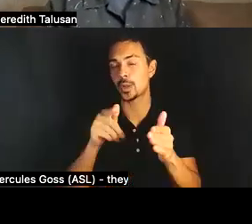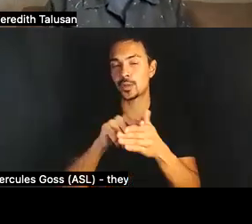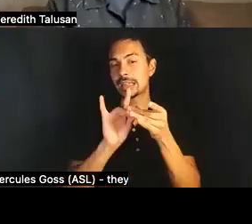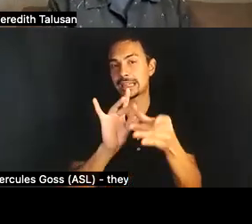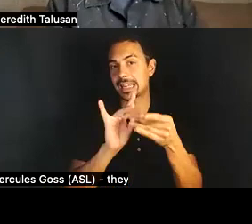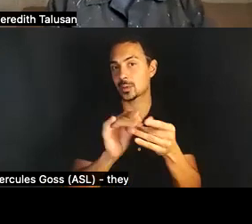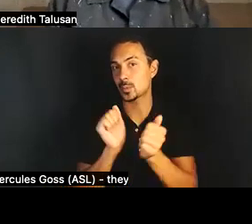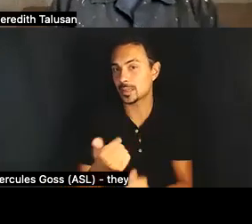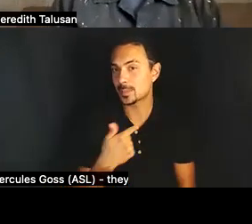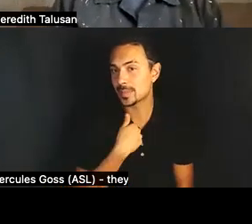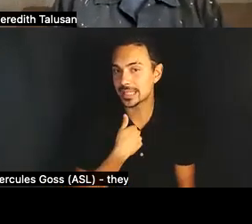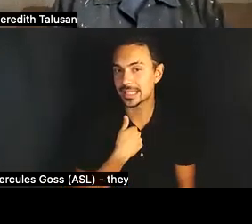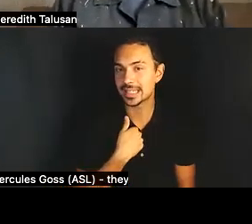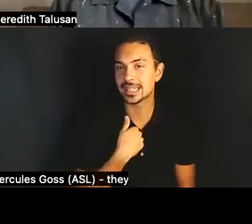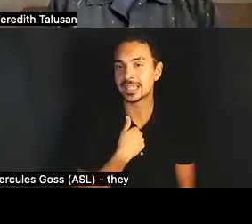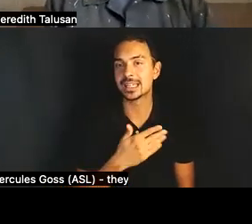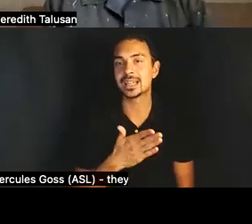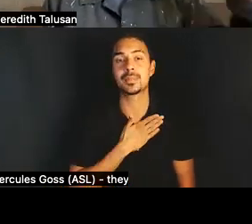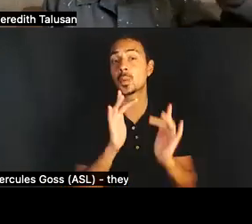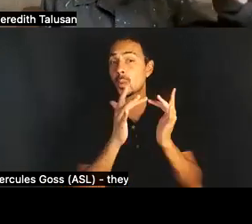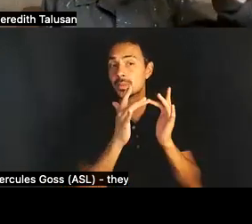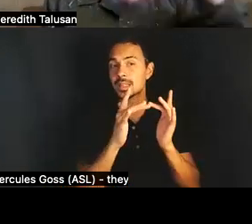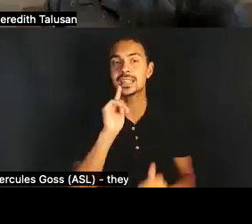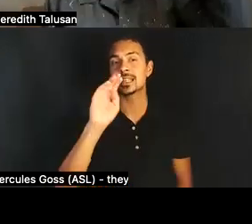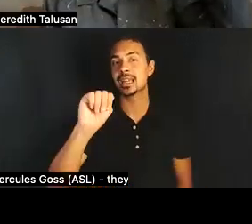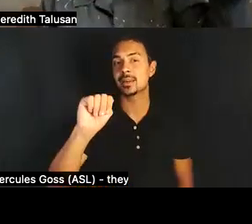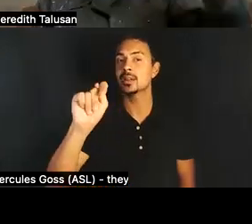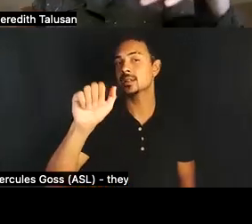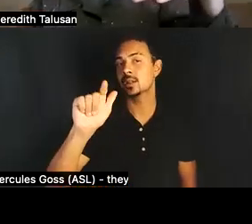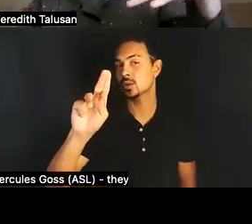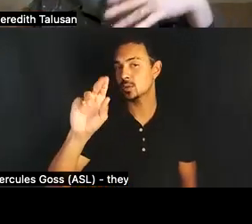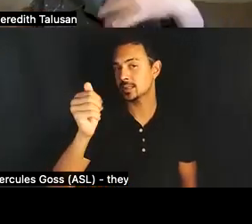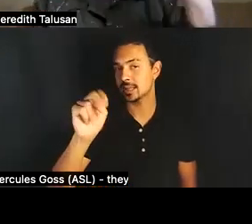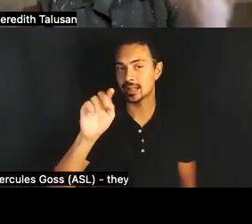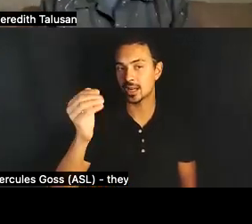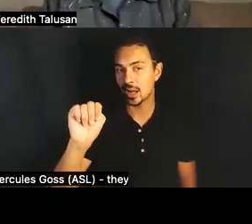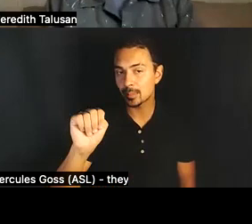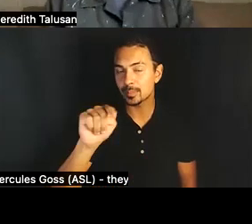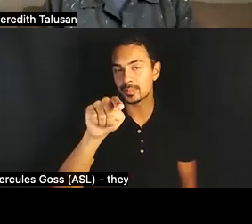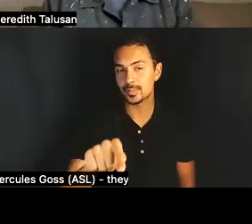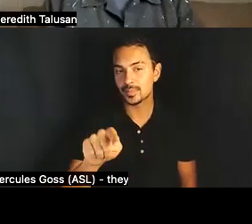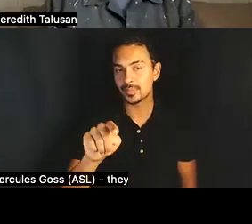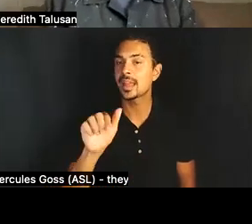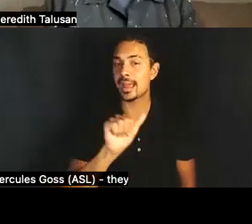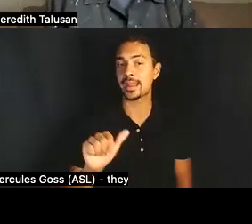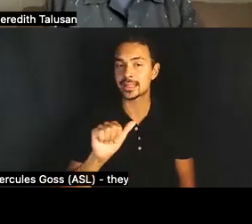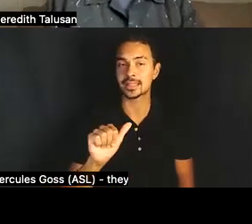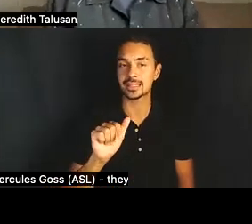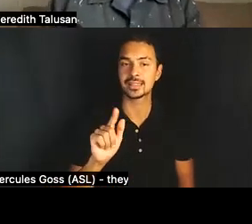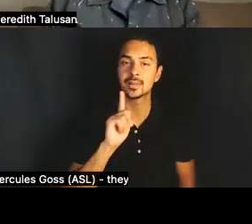being for the vast majority of us. And I am just going to put up various ways of connecting with me. My